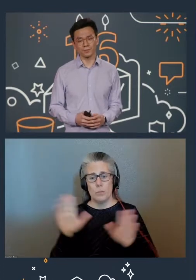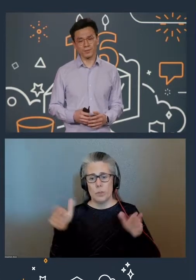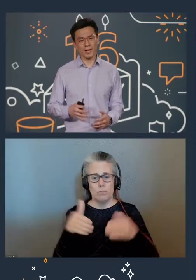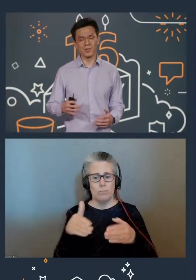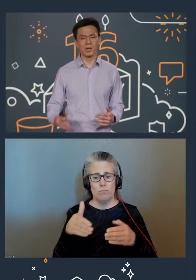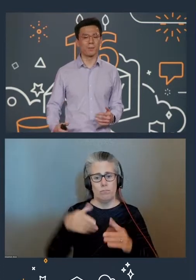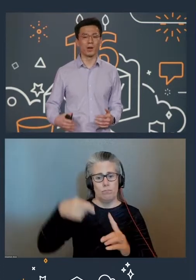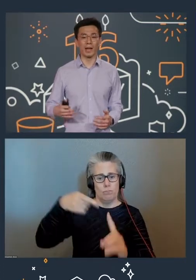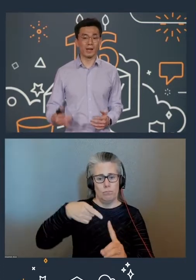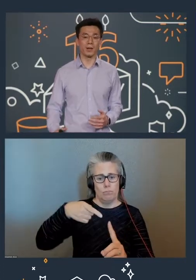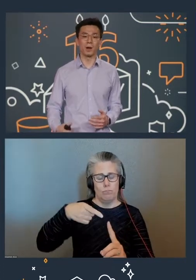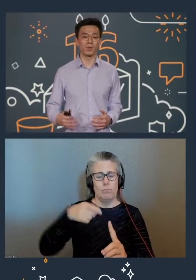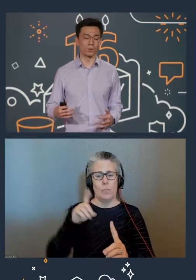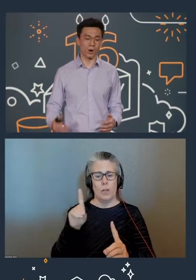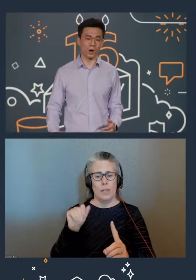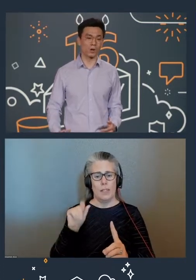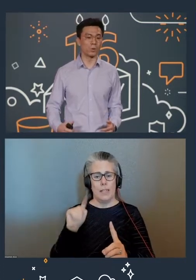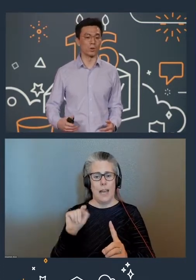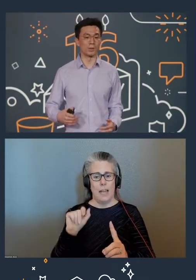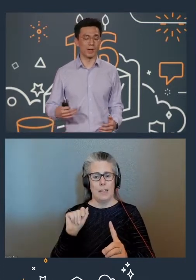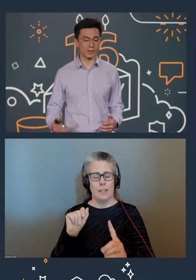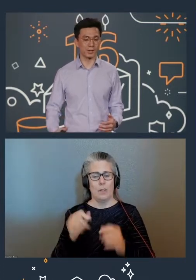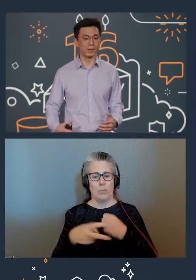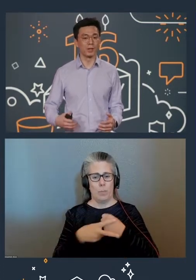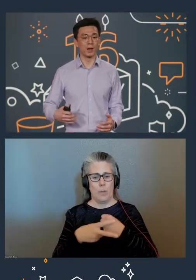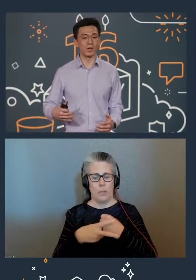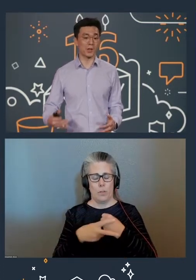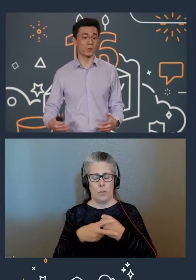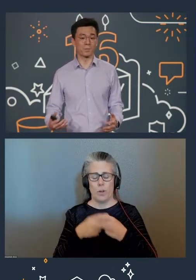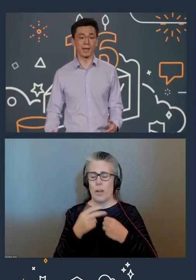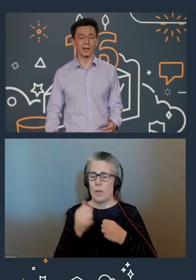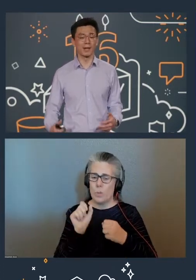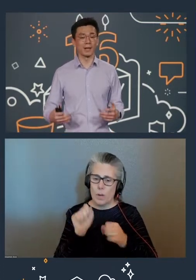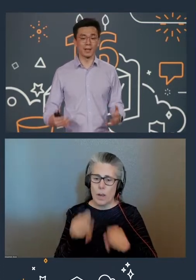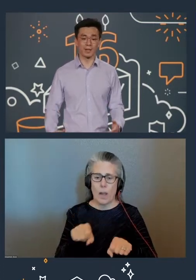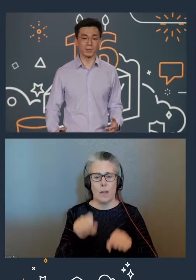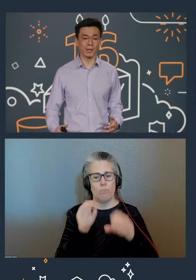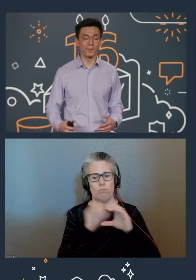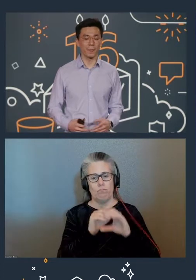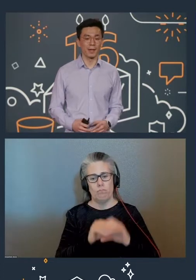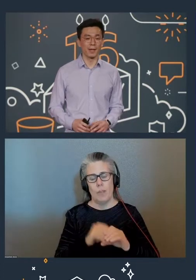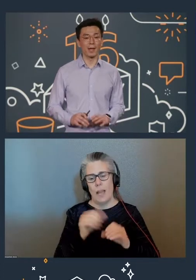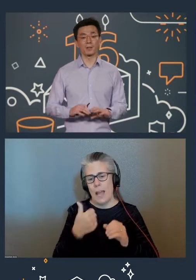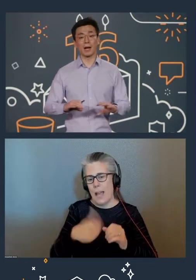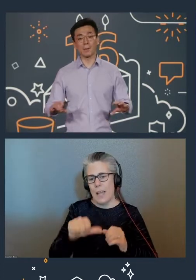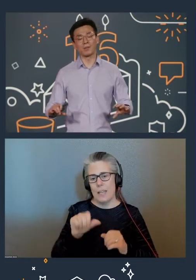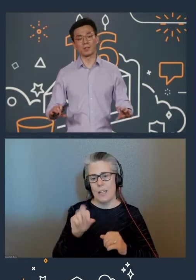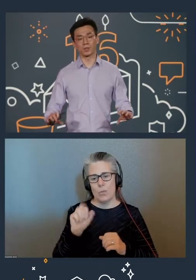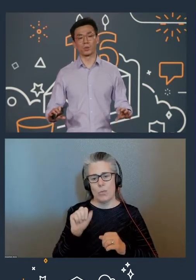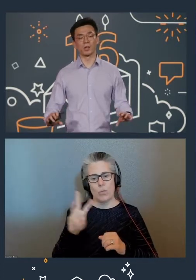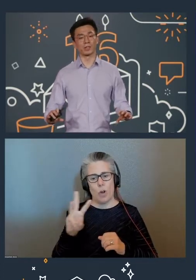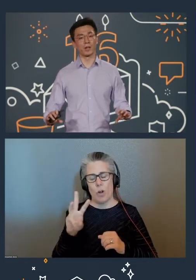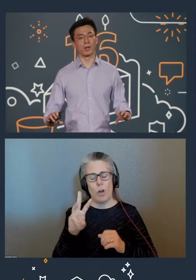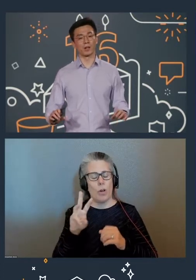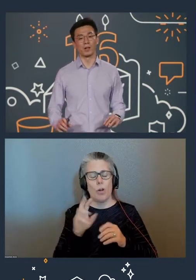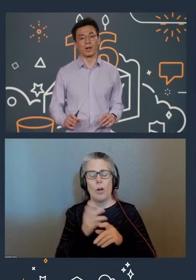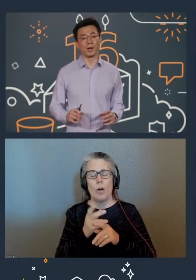And you can put any amount of raw or production transform data in S3. And on top of this storage layer,